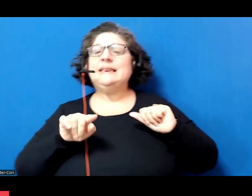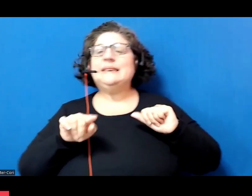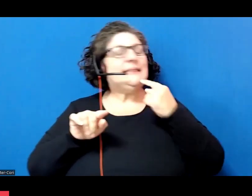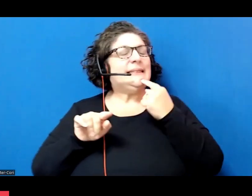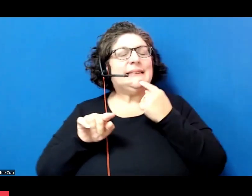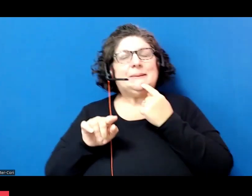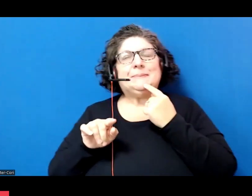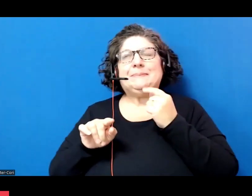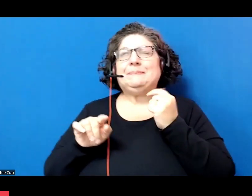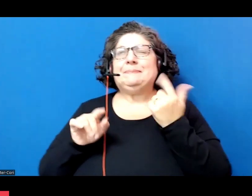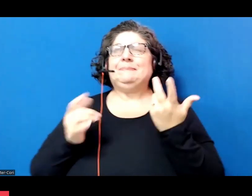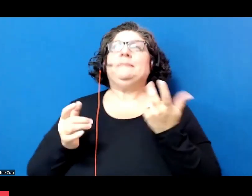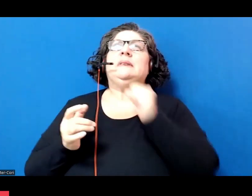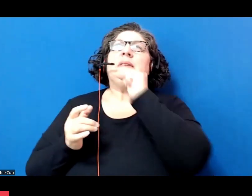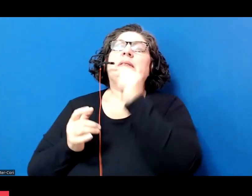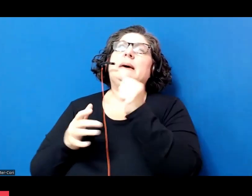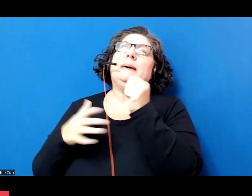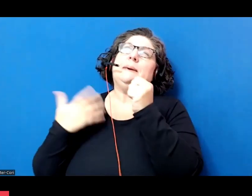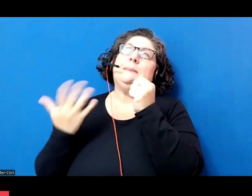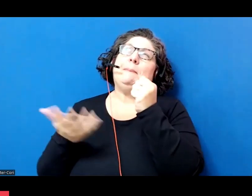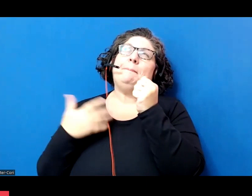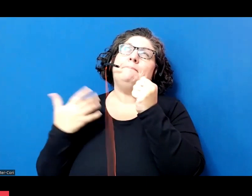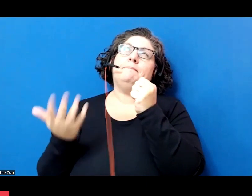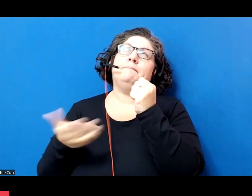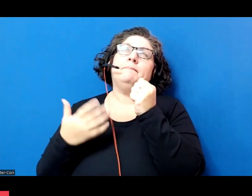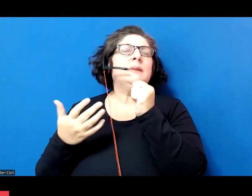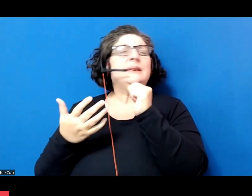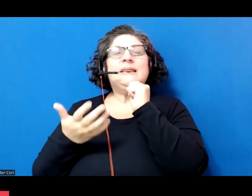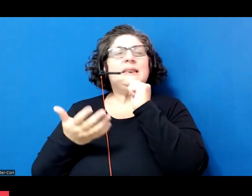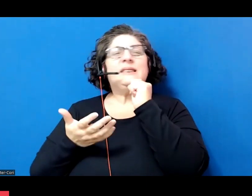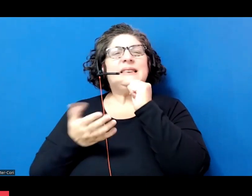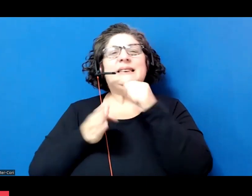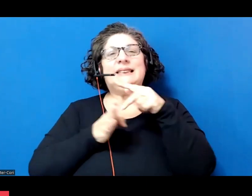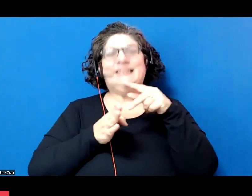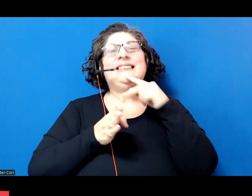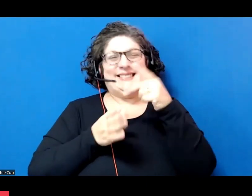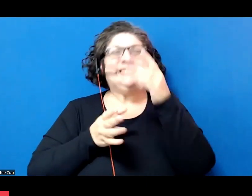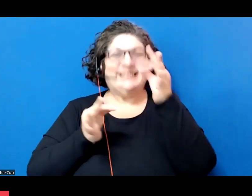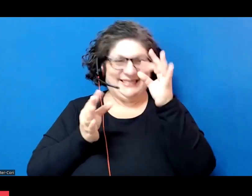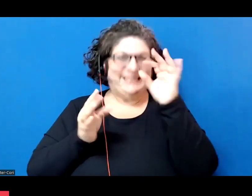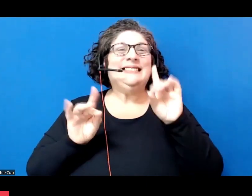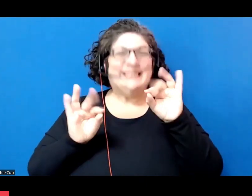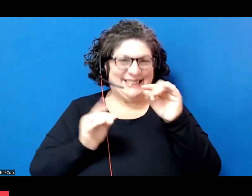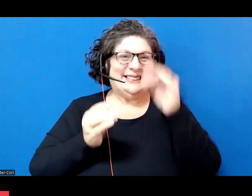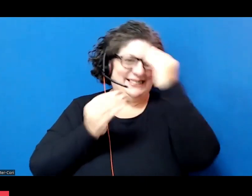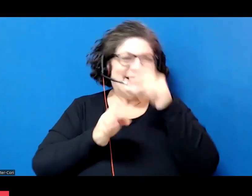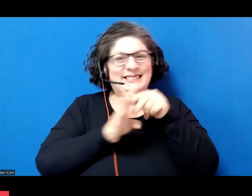as, I would say, he tipped his hand as to where he thinks the merits of the case lie,